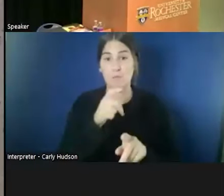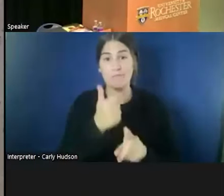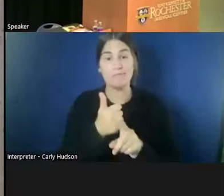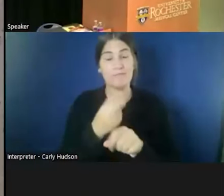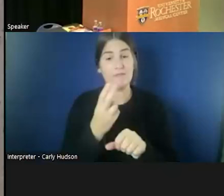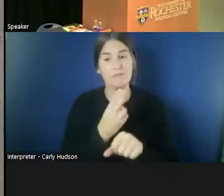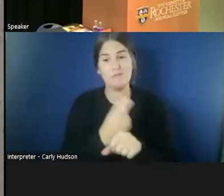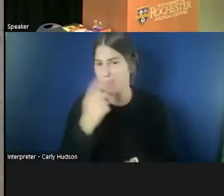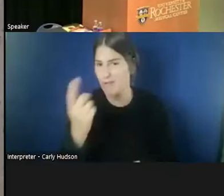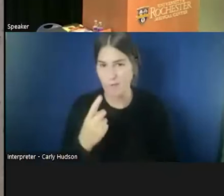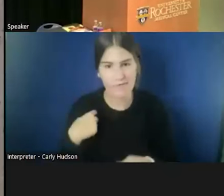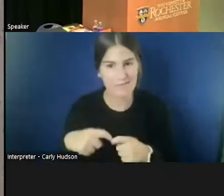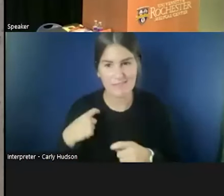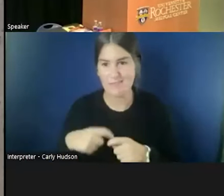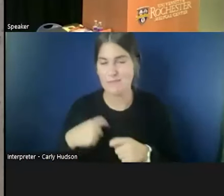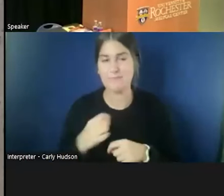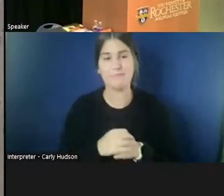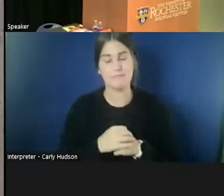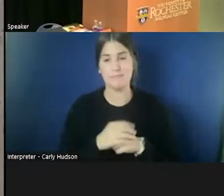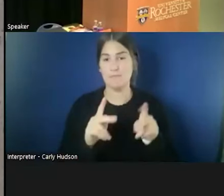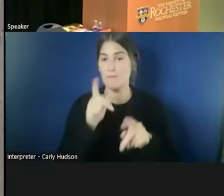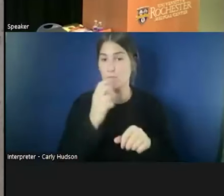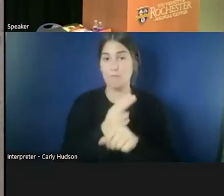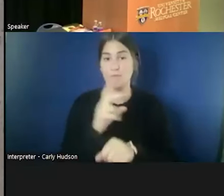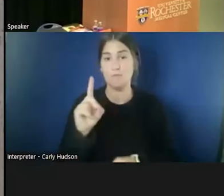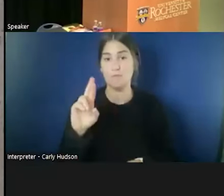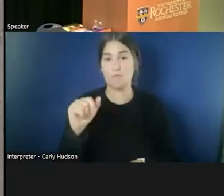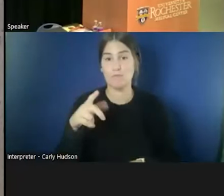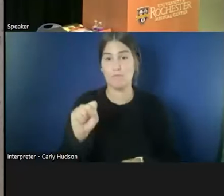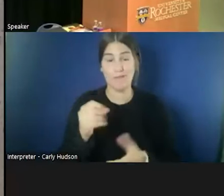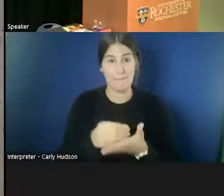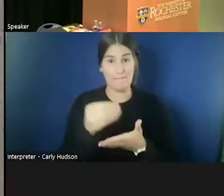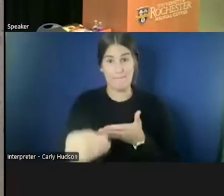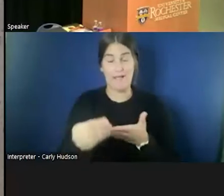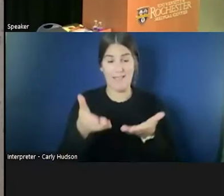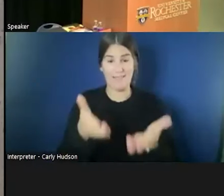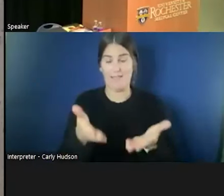those those that use those drugs just as soon as they purchase them in front yards and backyards no